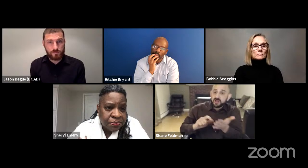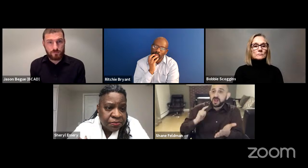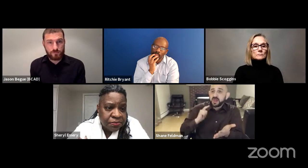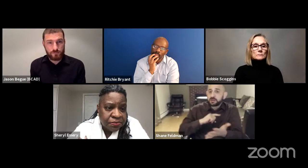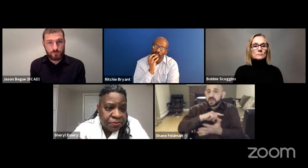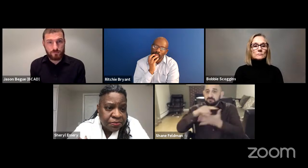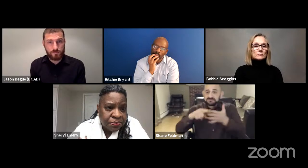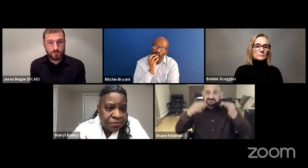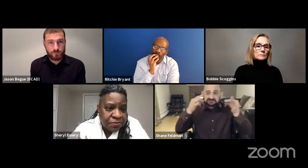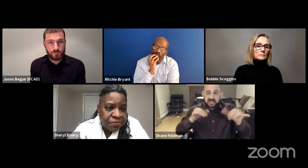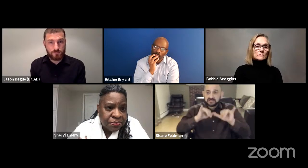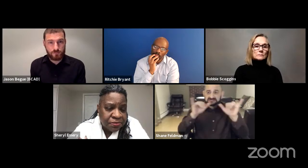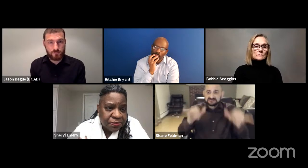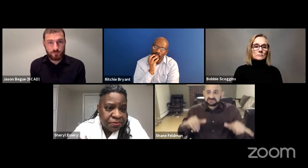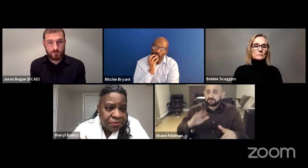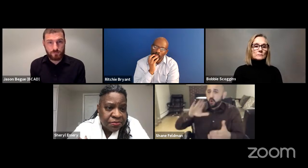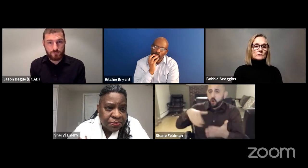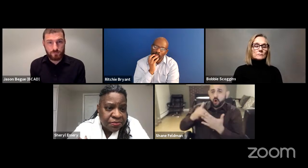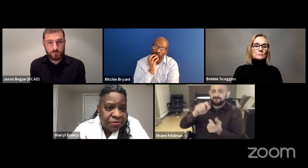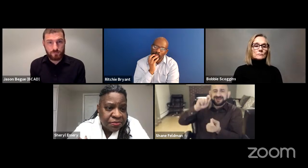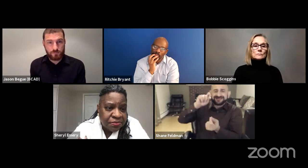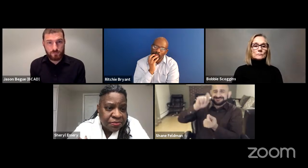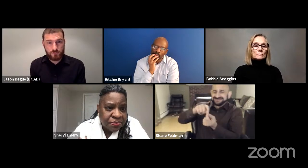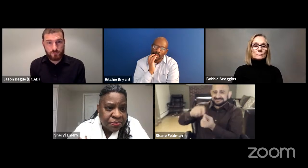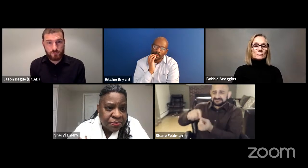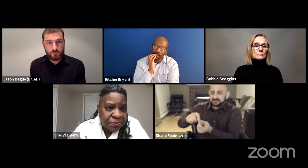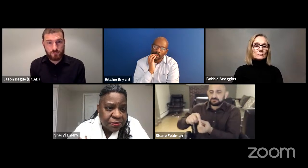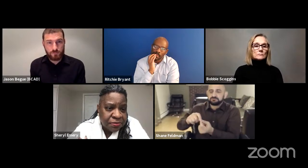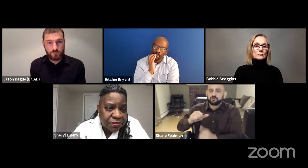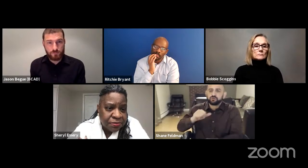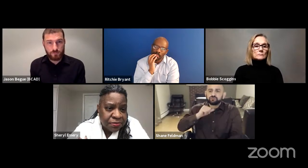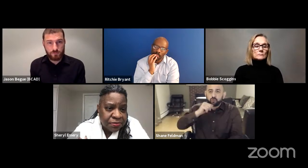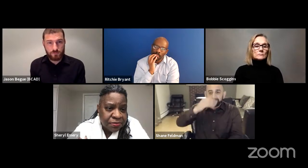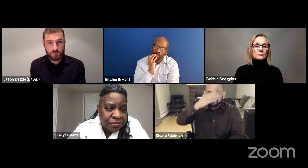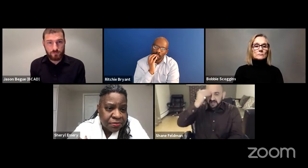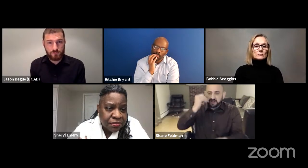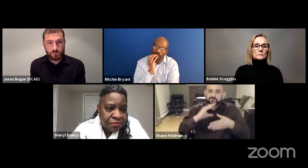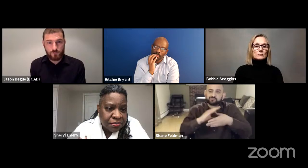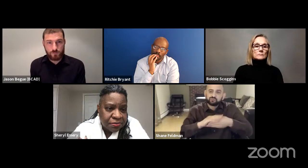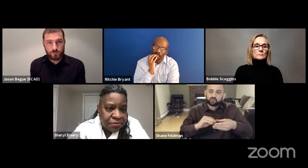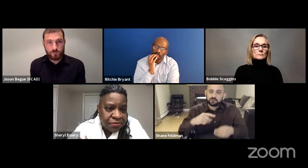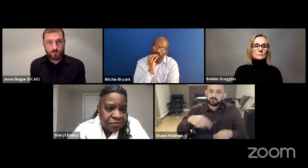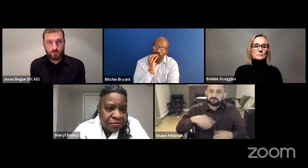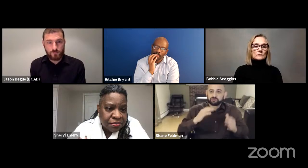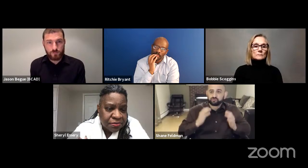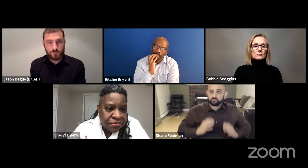throughout the process of drafting legislations and making decisions on the details, don't